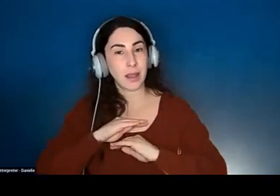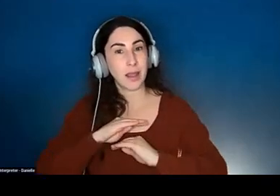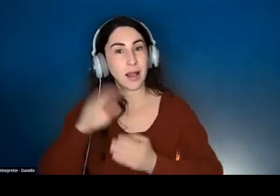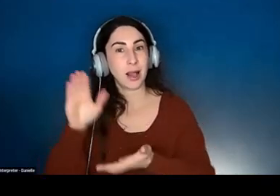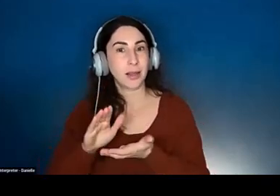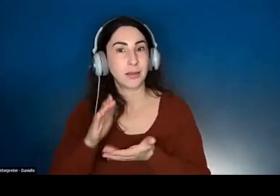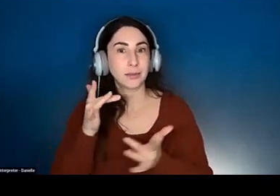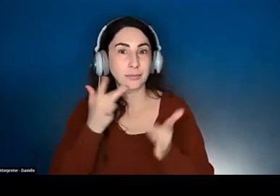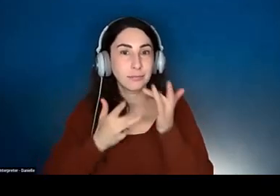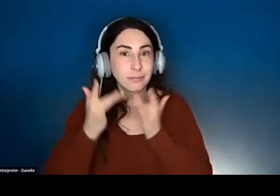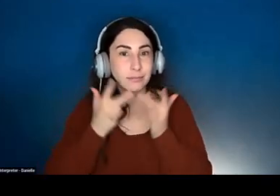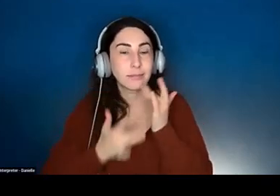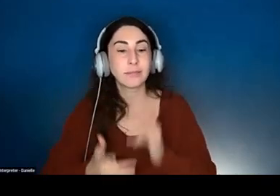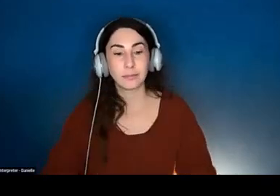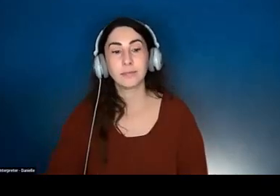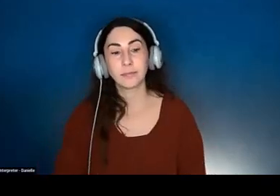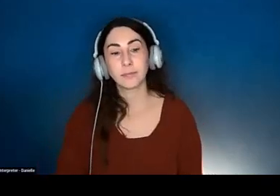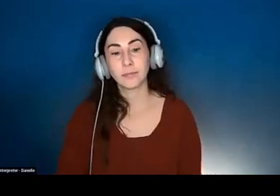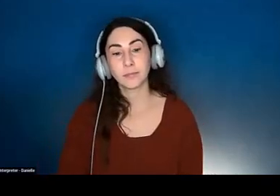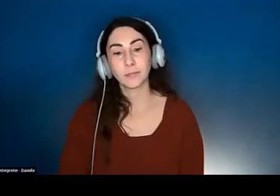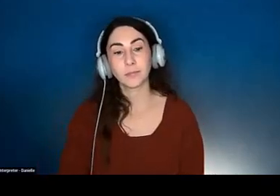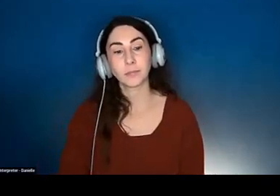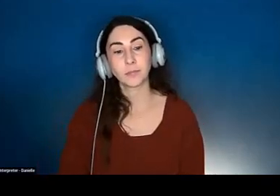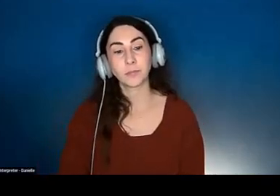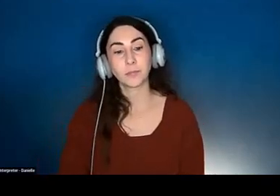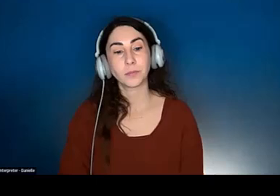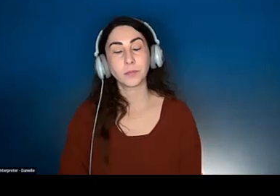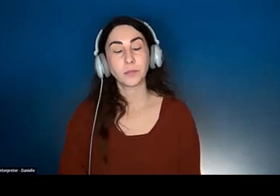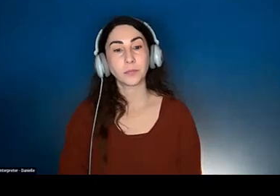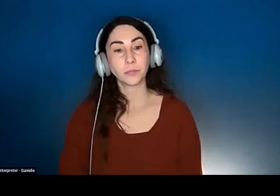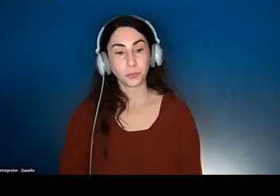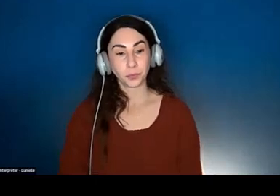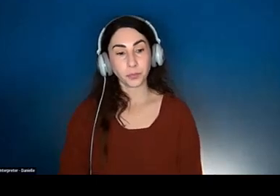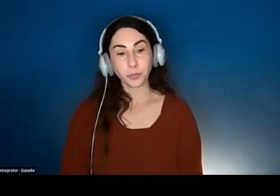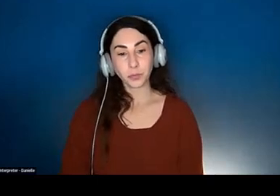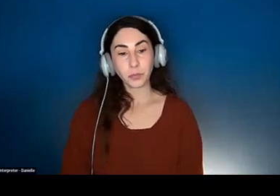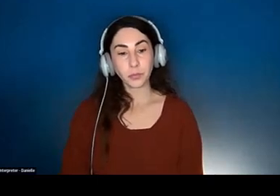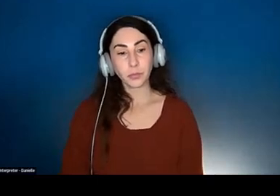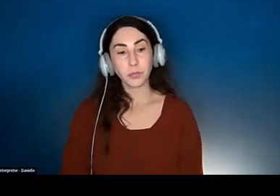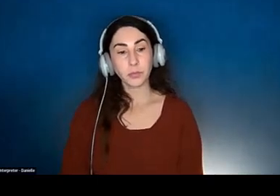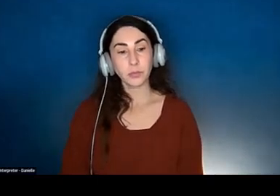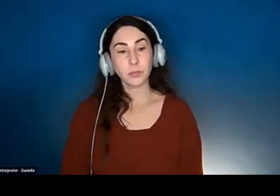Also, again, on the systems level, states with